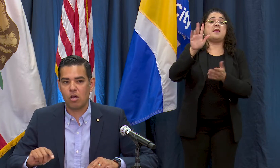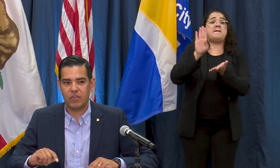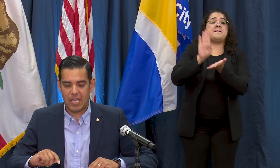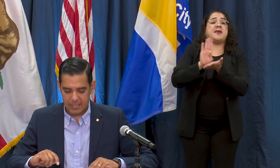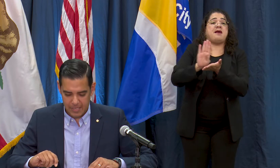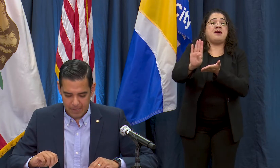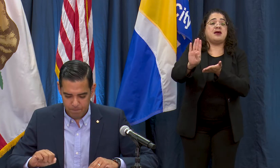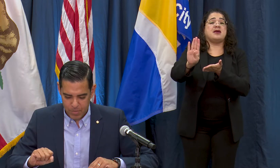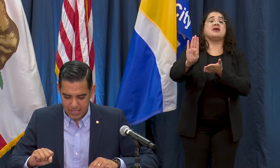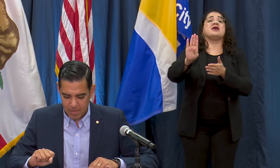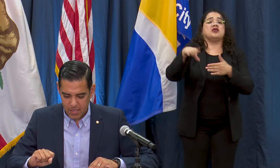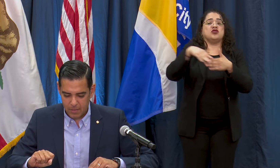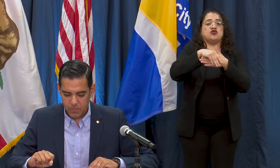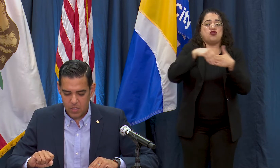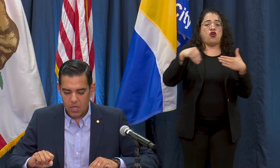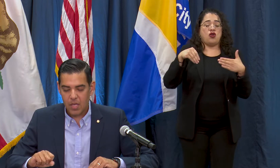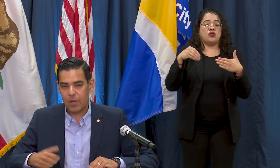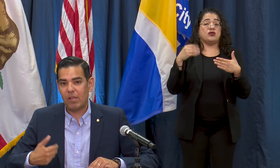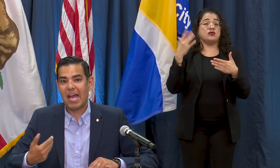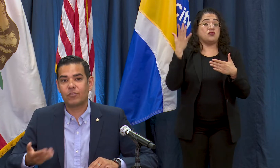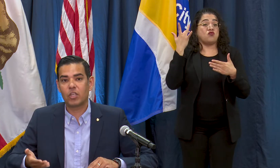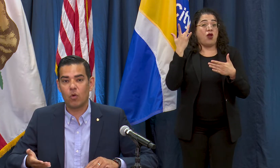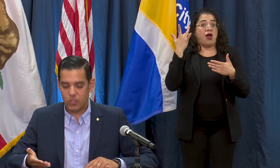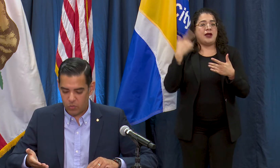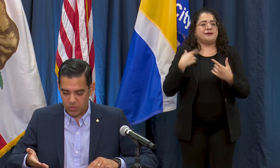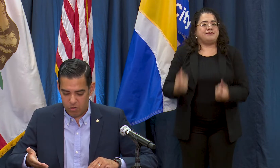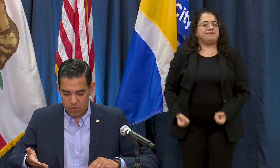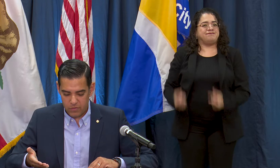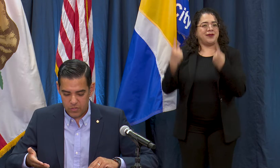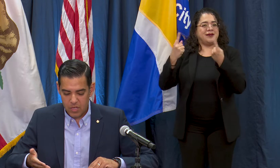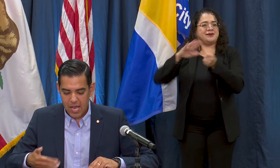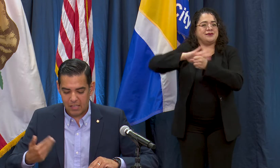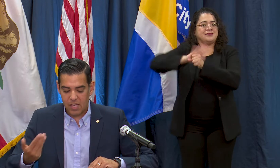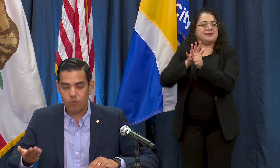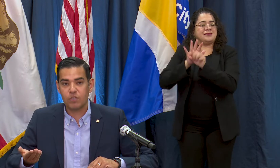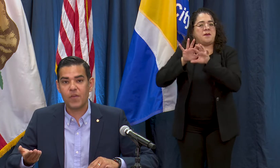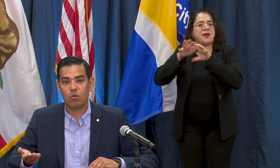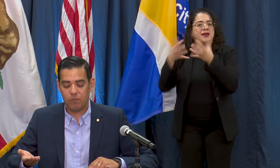COVID-19 pandemic and will have to go into reserves and leverage federal